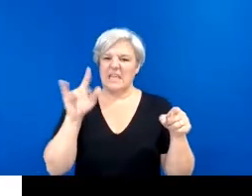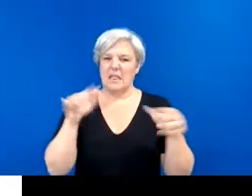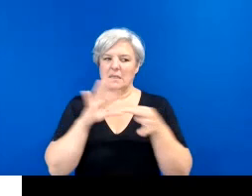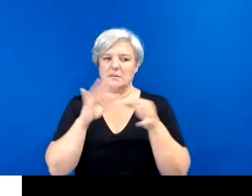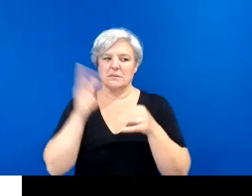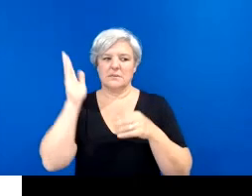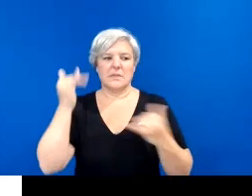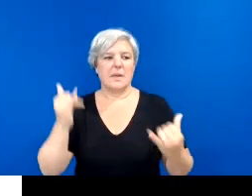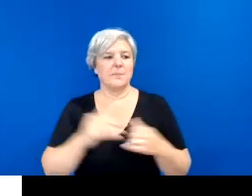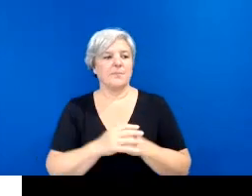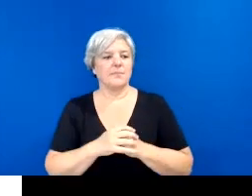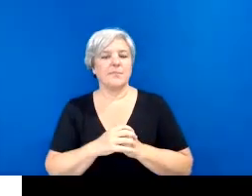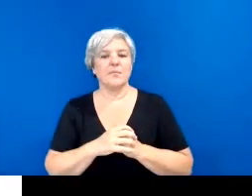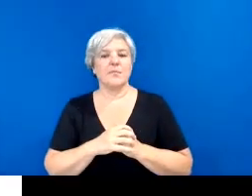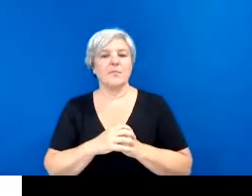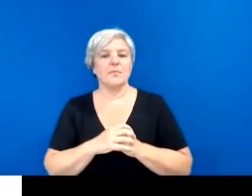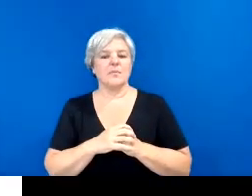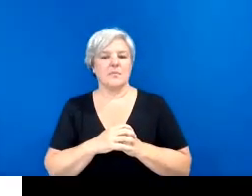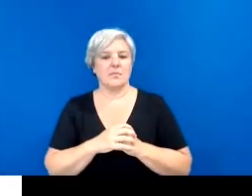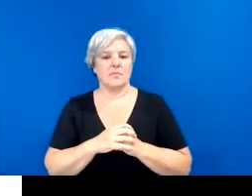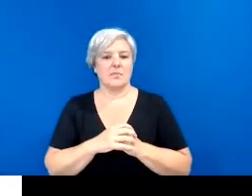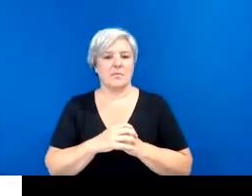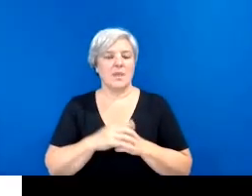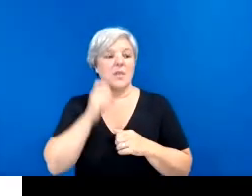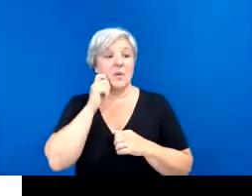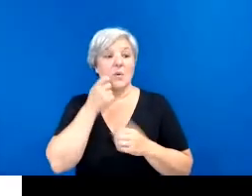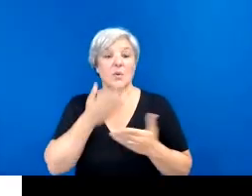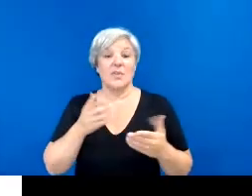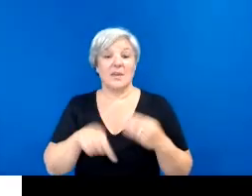the the cool thing about BC campus